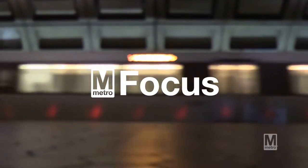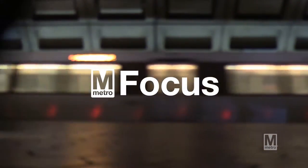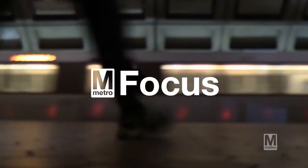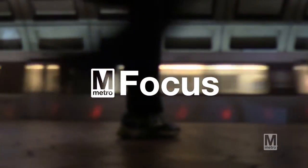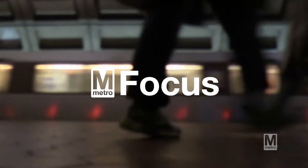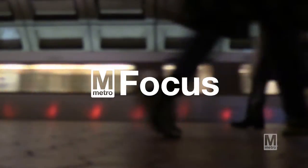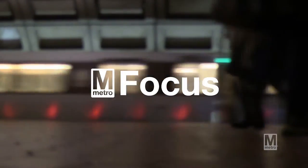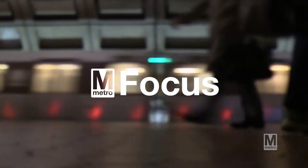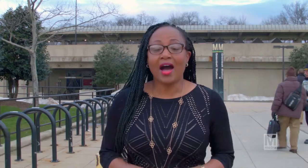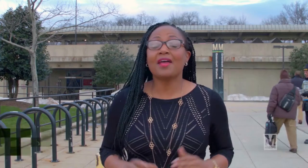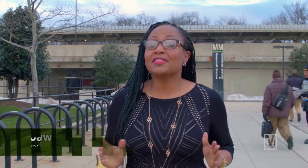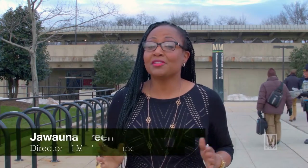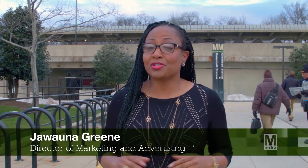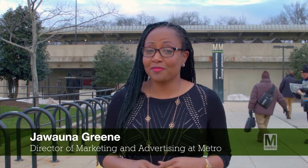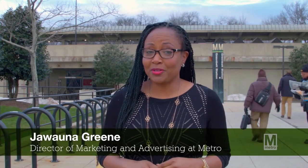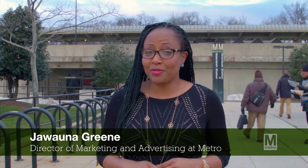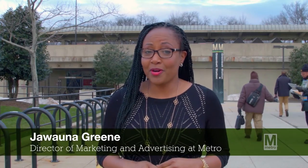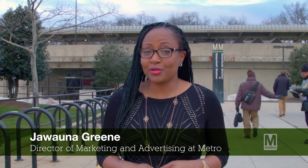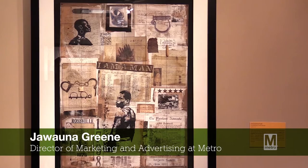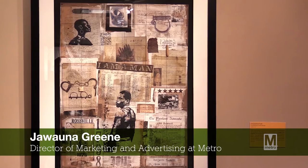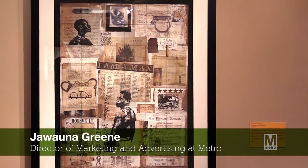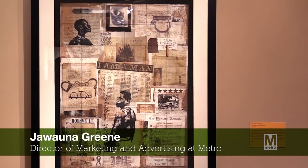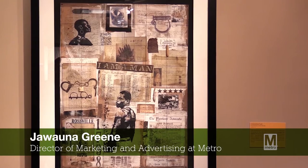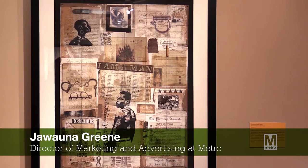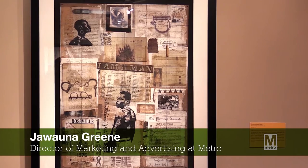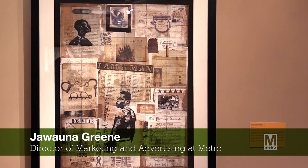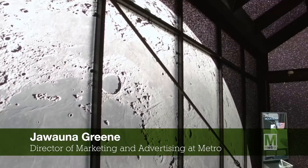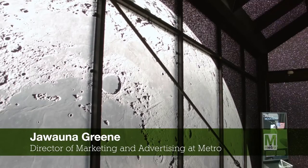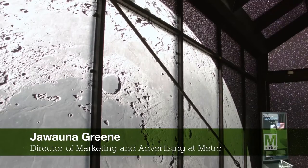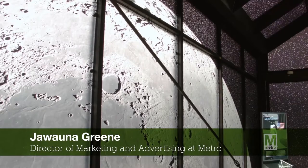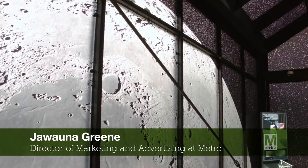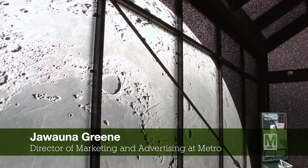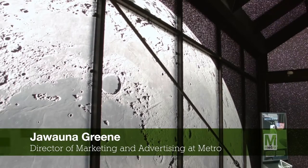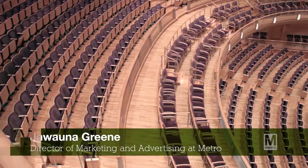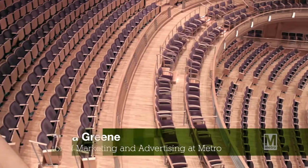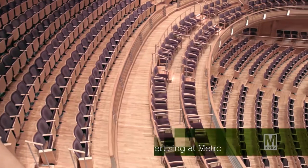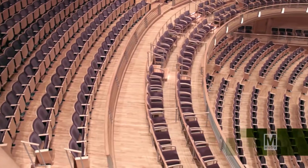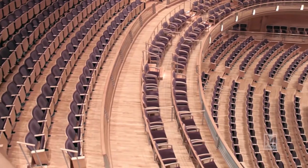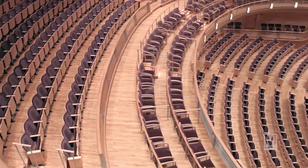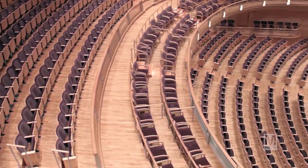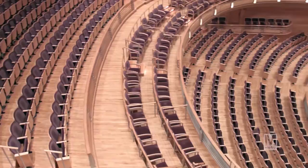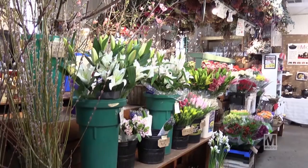On this edition of "MetroFocus", we're exploring county culture with visits to Prince George's and Montgomery counties.